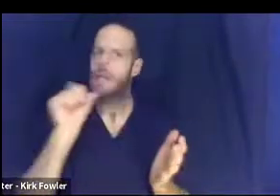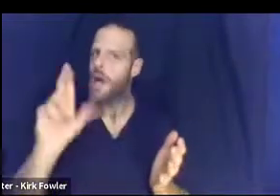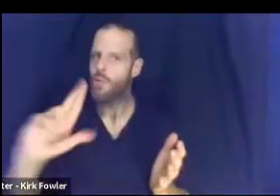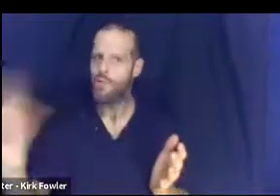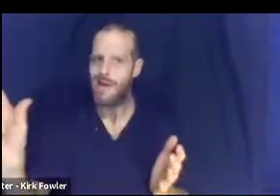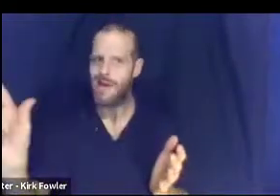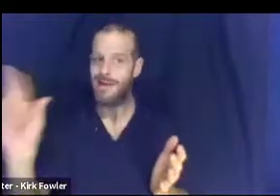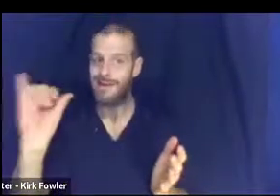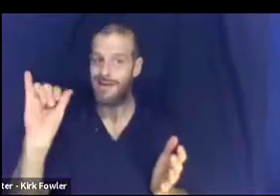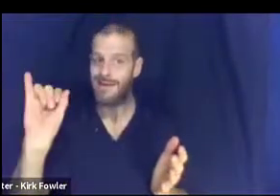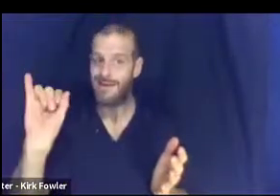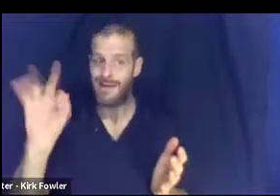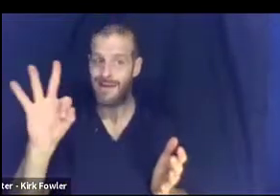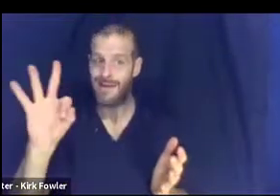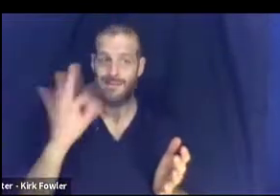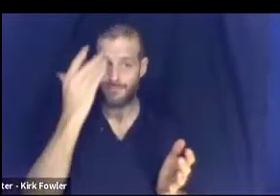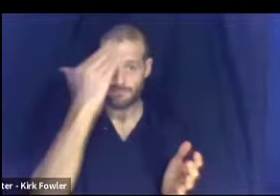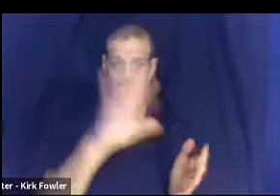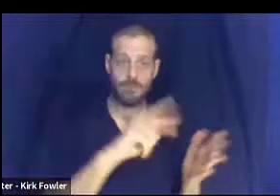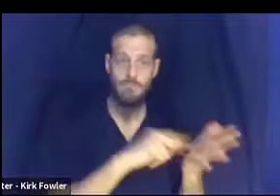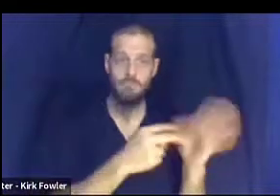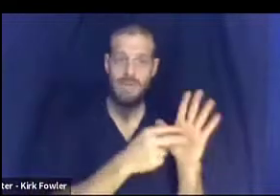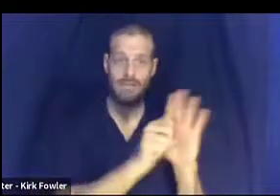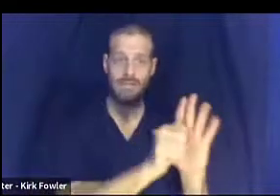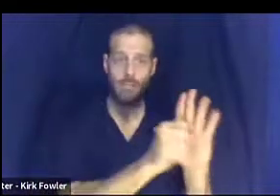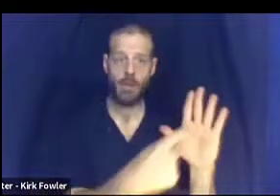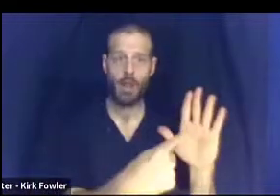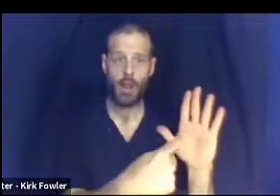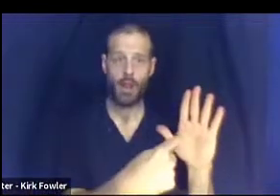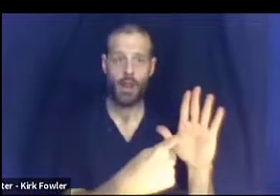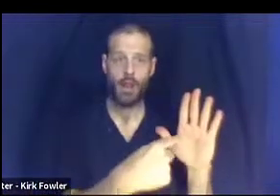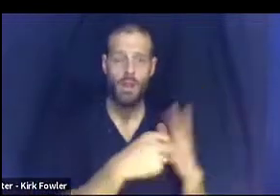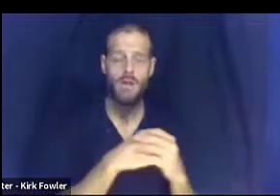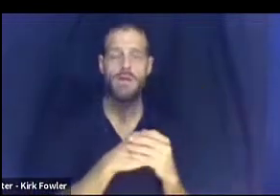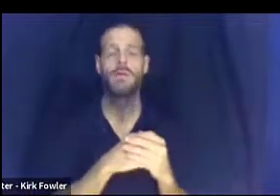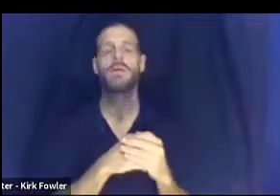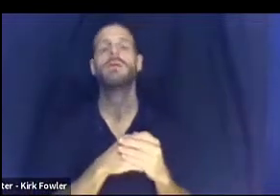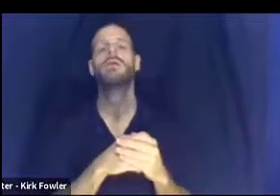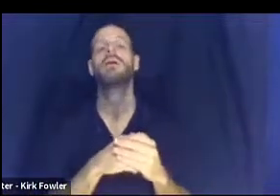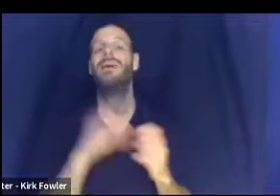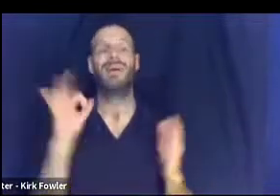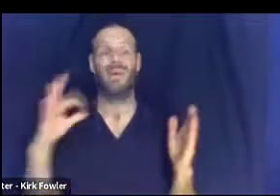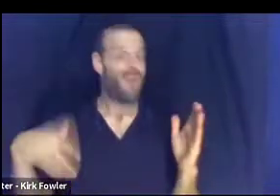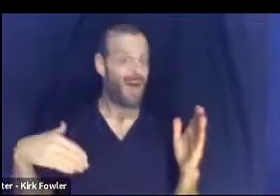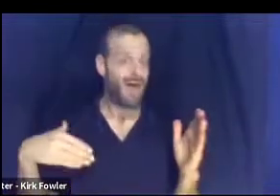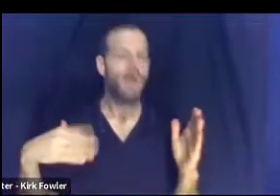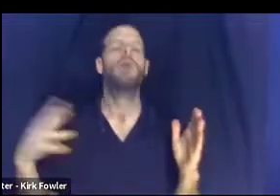if they don't know the meaning of any of the symbols. Then they need to focus on just learning symbolism